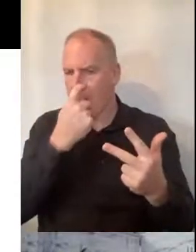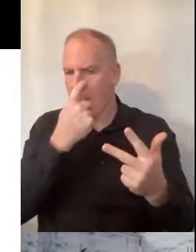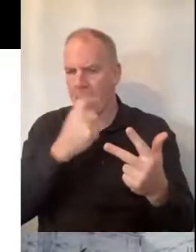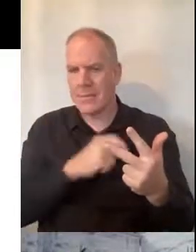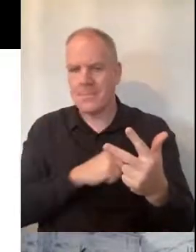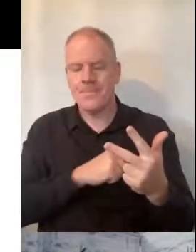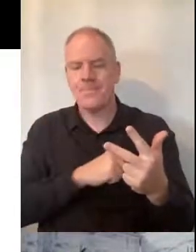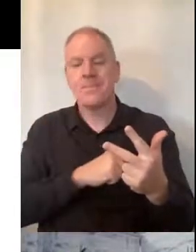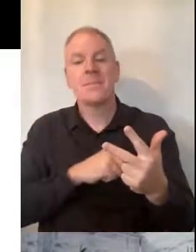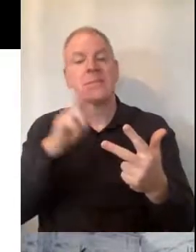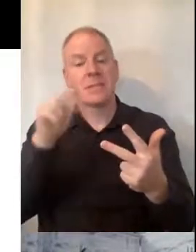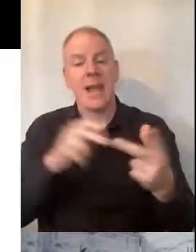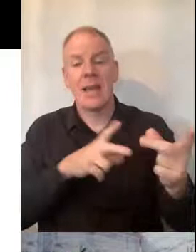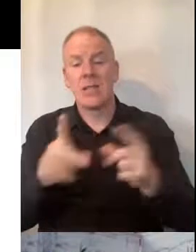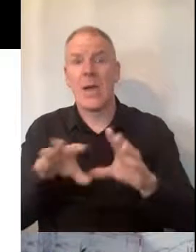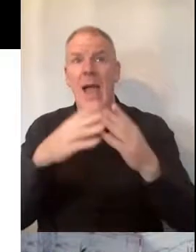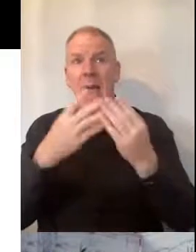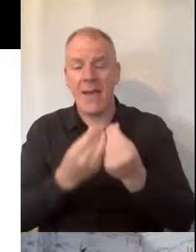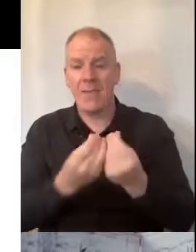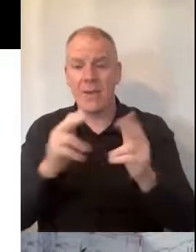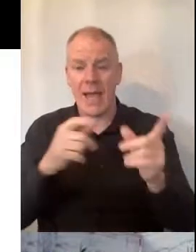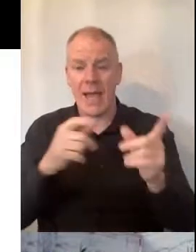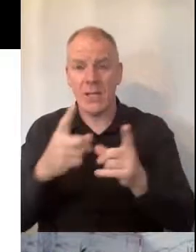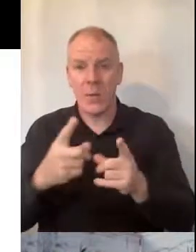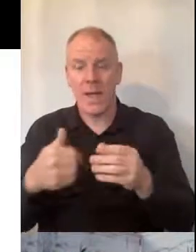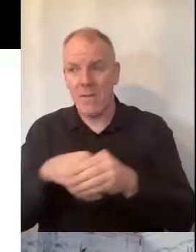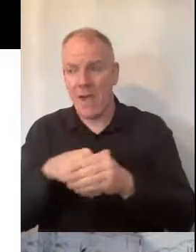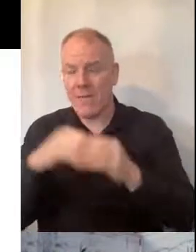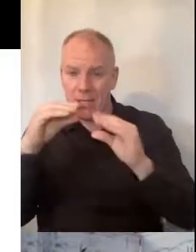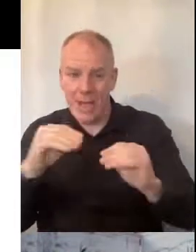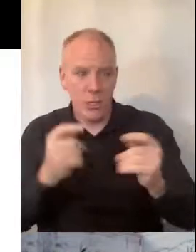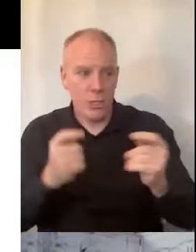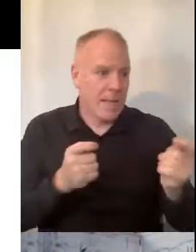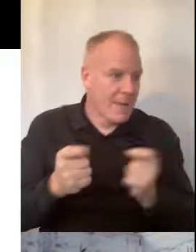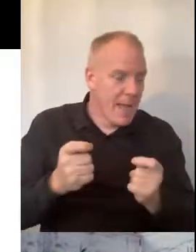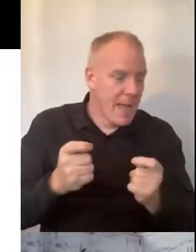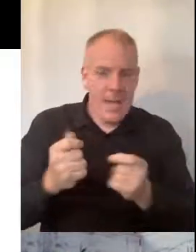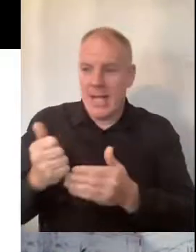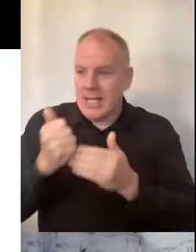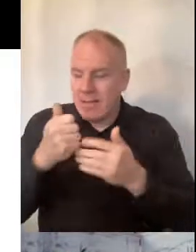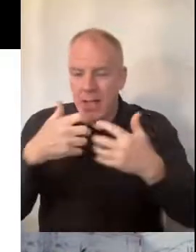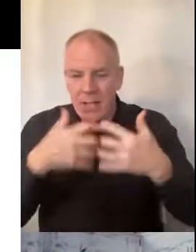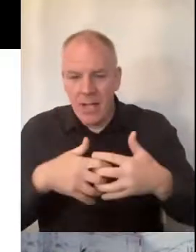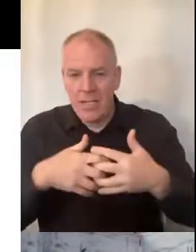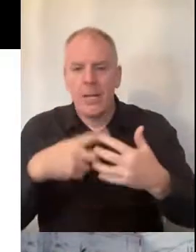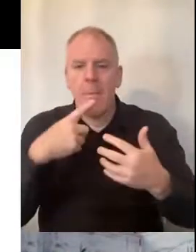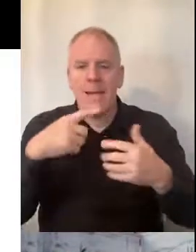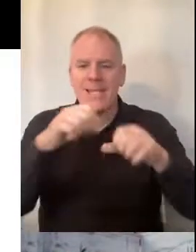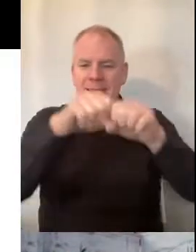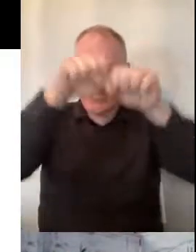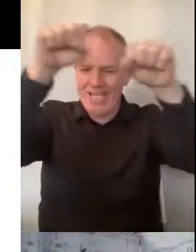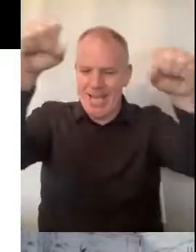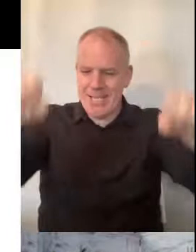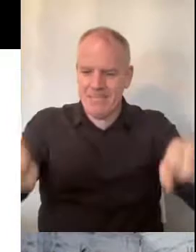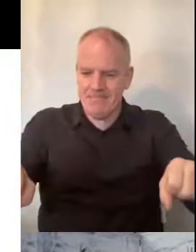we can do everything possible as an educator and administrator and assistive technologist. But if the system is, you know,